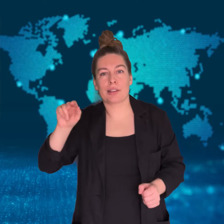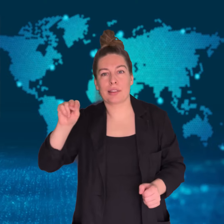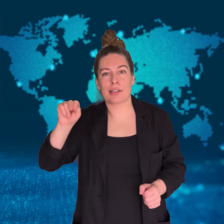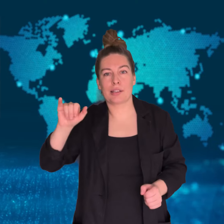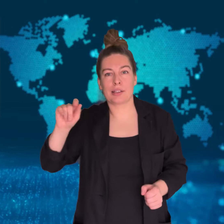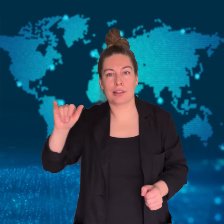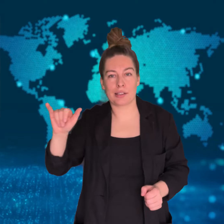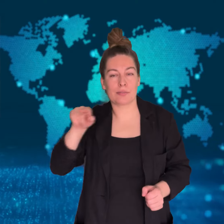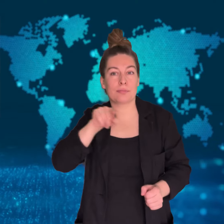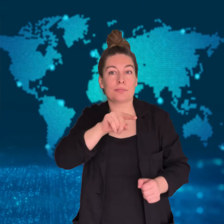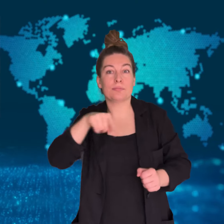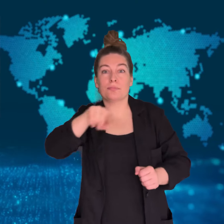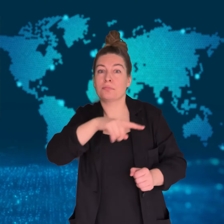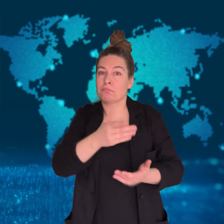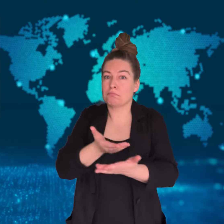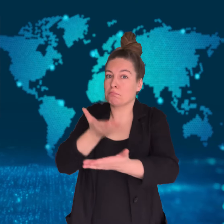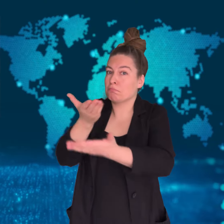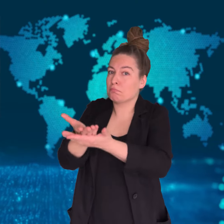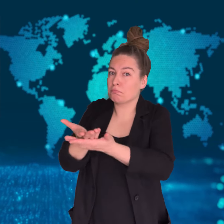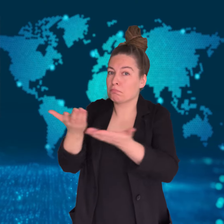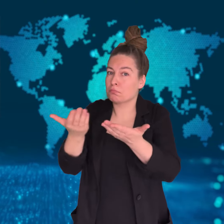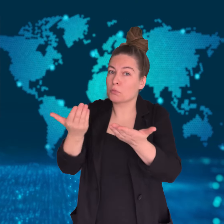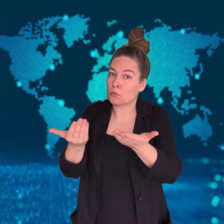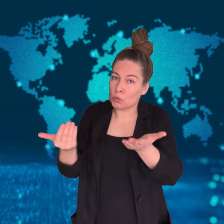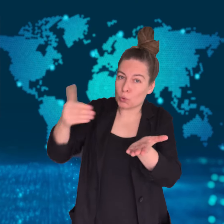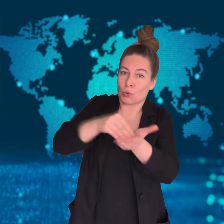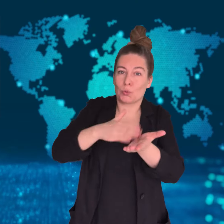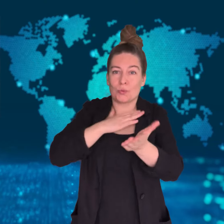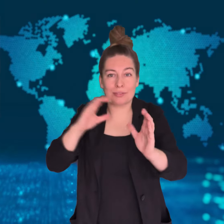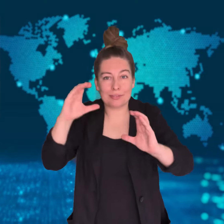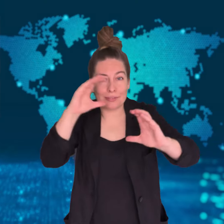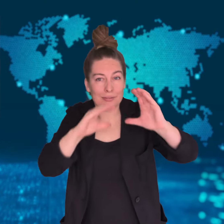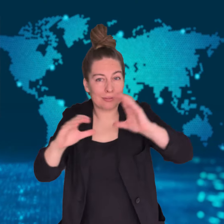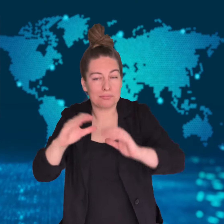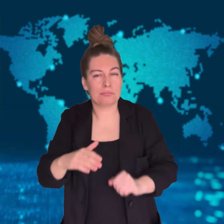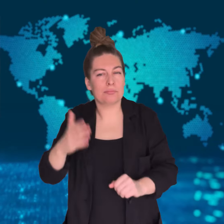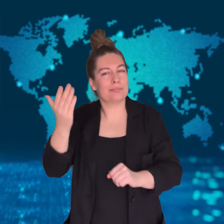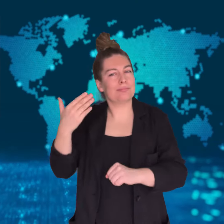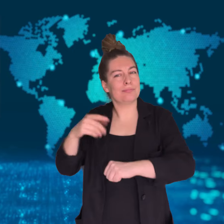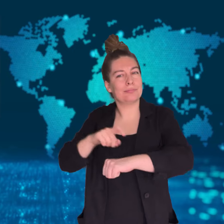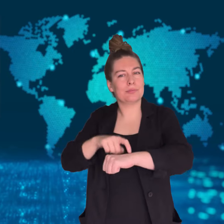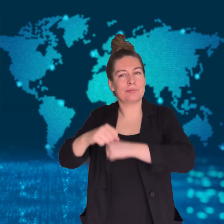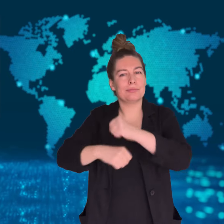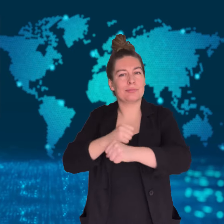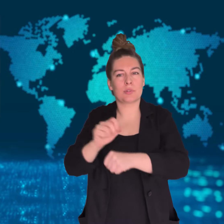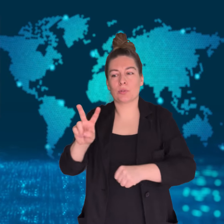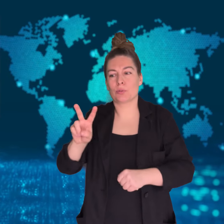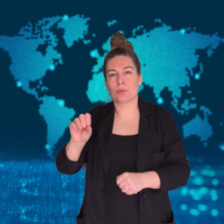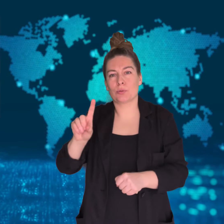The company has submitted a proposal to renew its search for the craft.